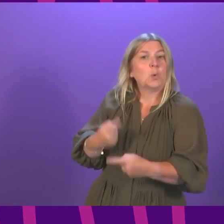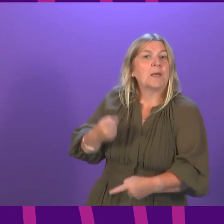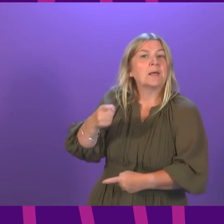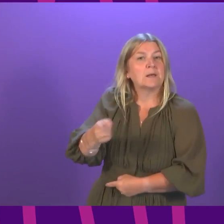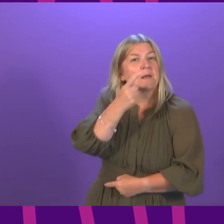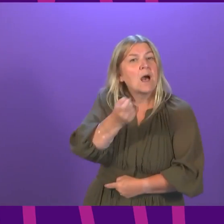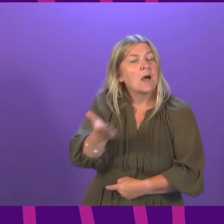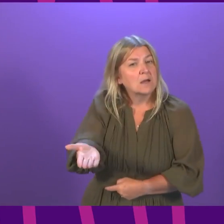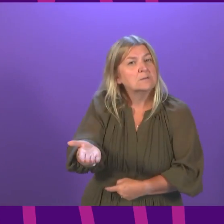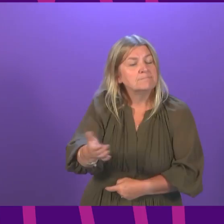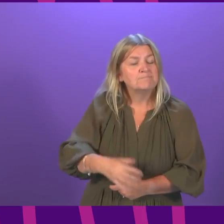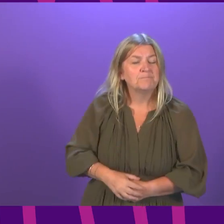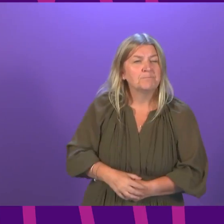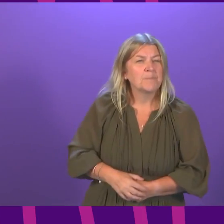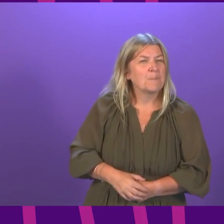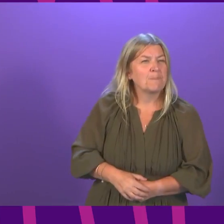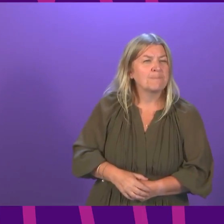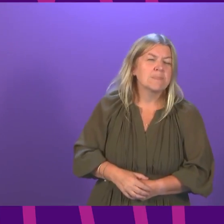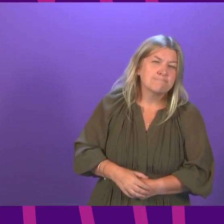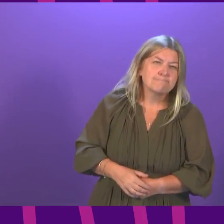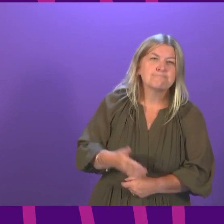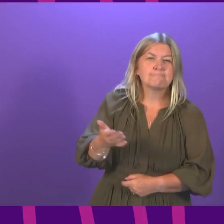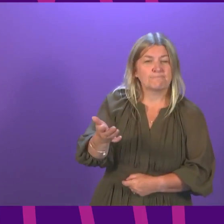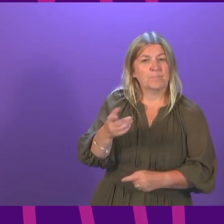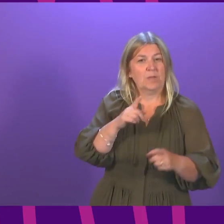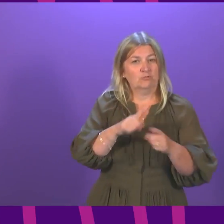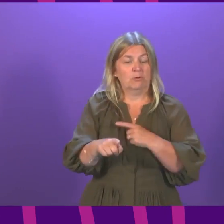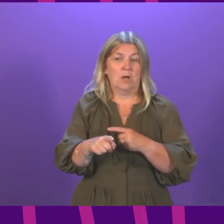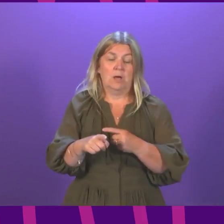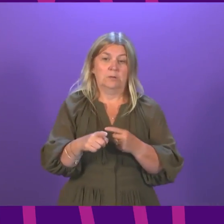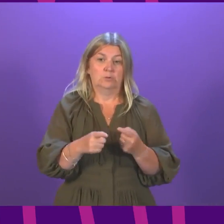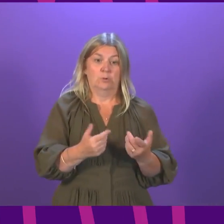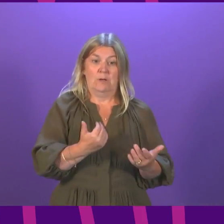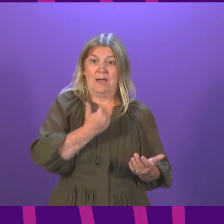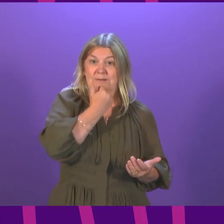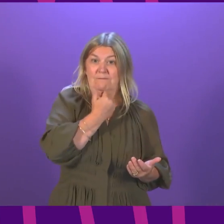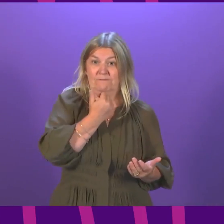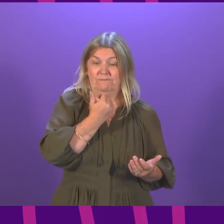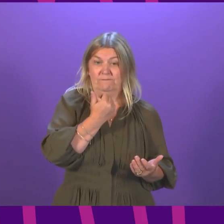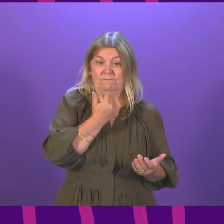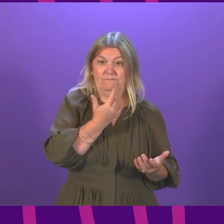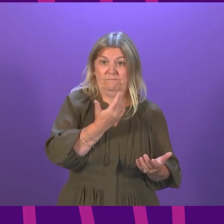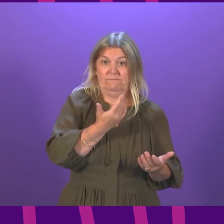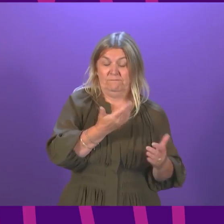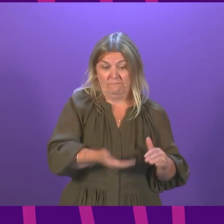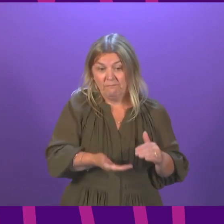asking. With regard to the work to address supply, notwithstanding my earlier comments that we